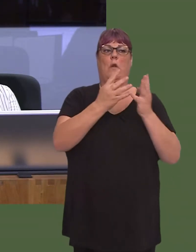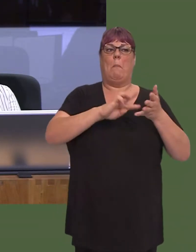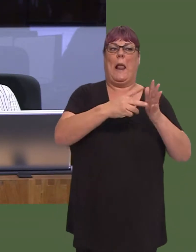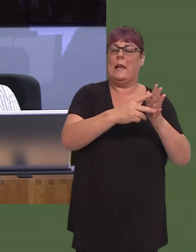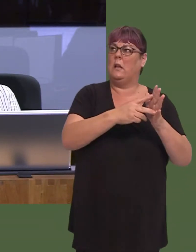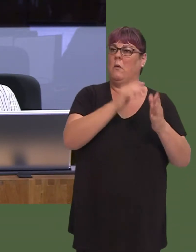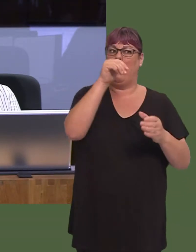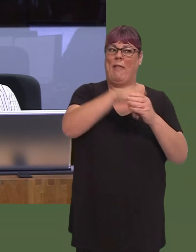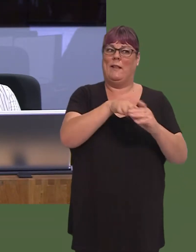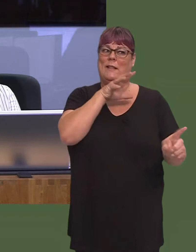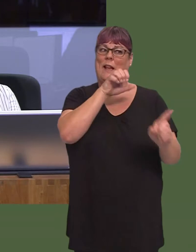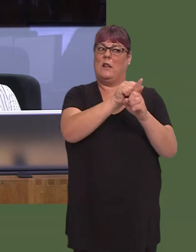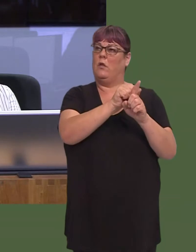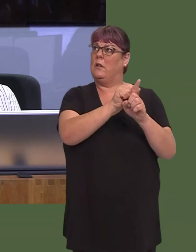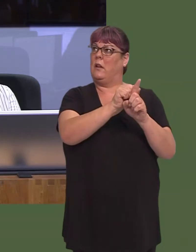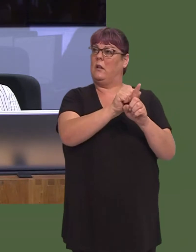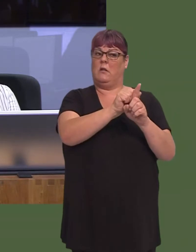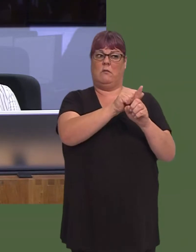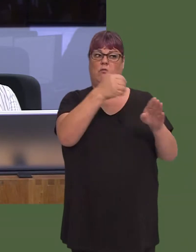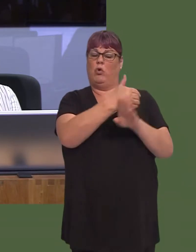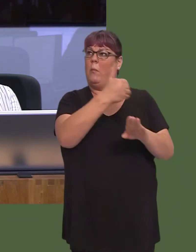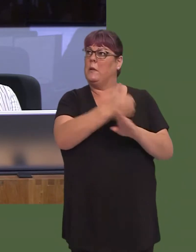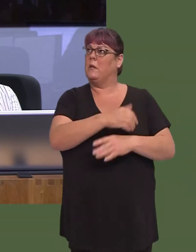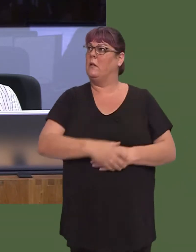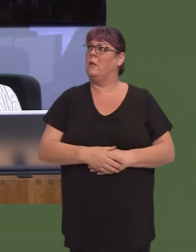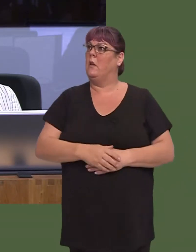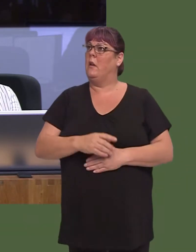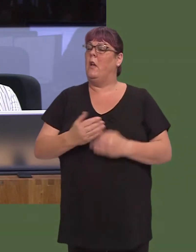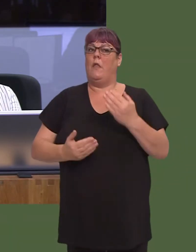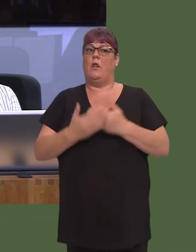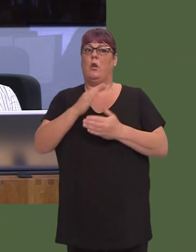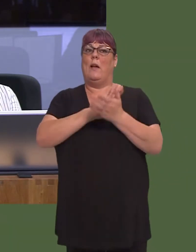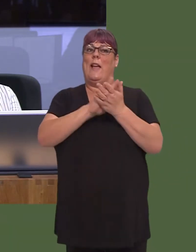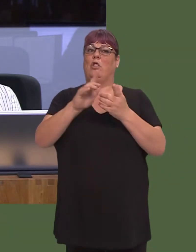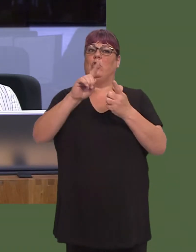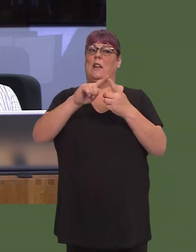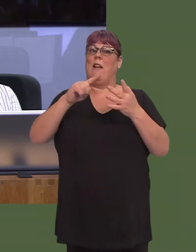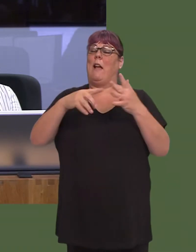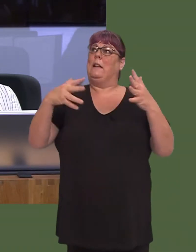the EU. What does the First Minister think? Should there be a second referendum in which